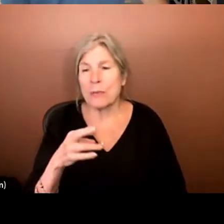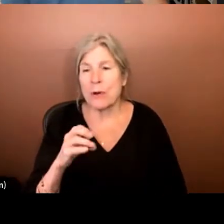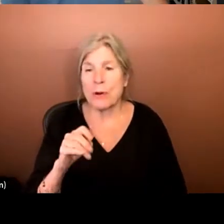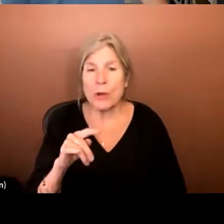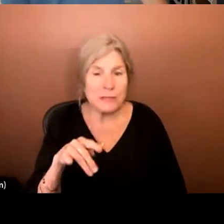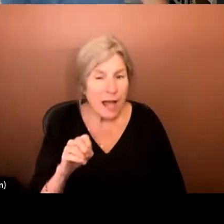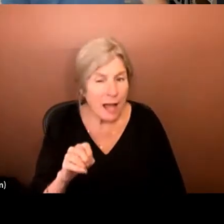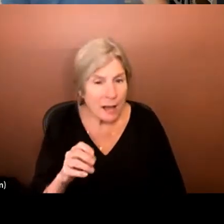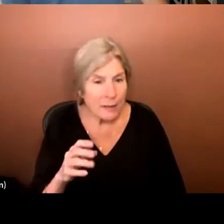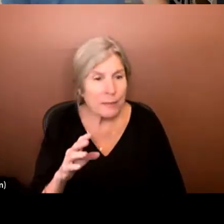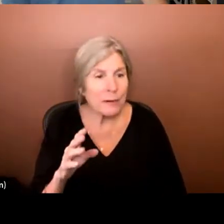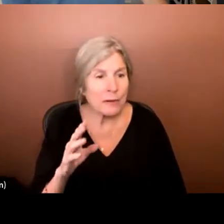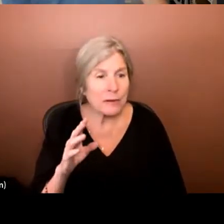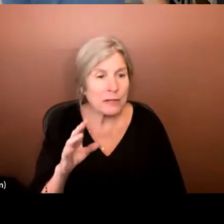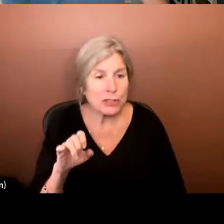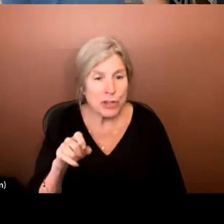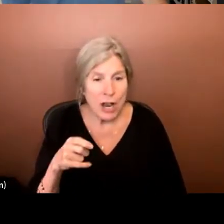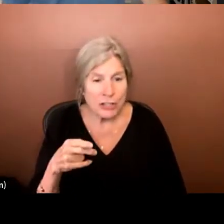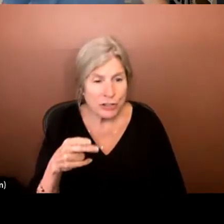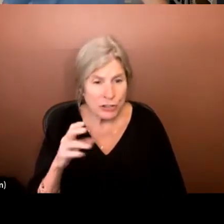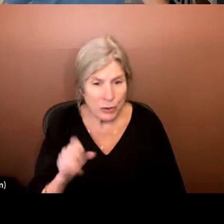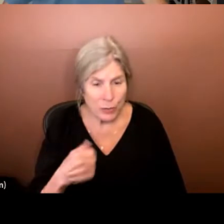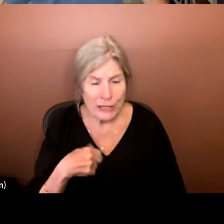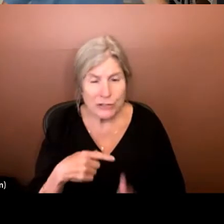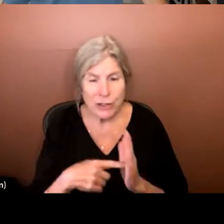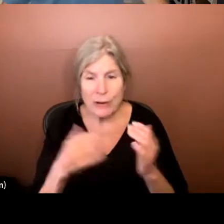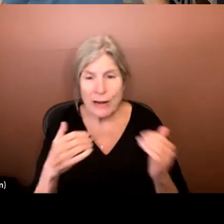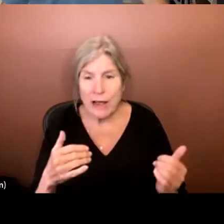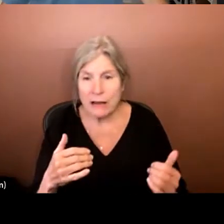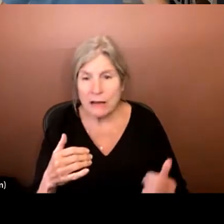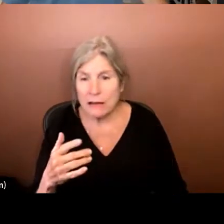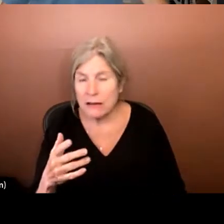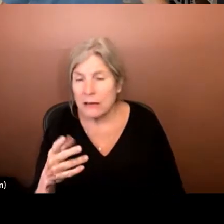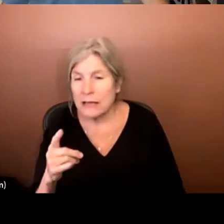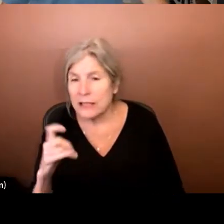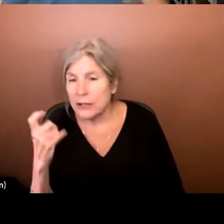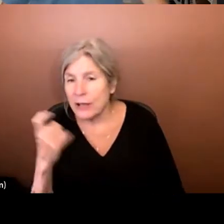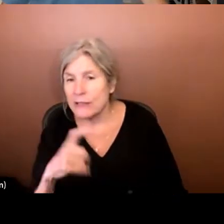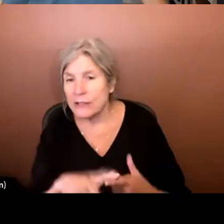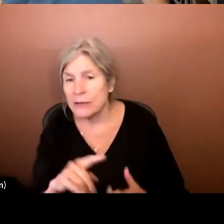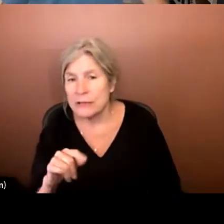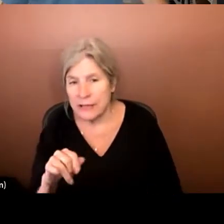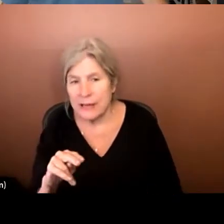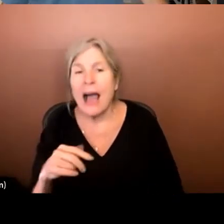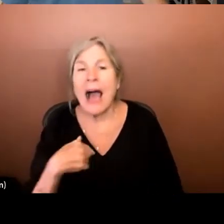, would it be okay if we showed that right now? : Did you give it to Ting? Aaron Rodriguez: I did. It's 50